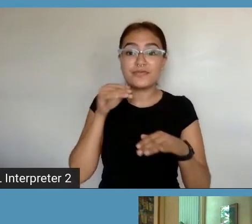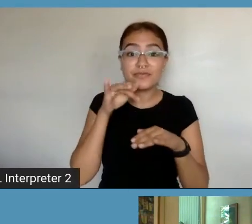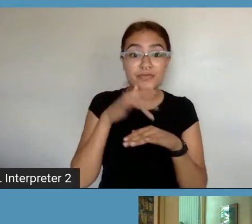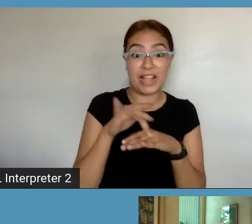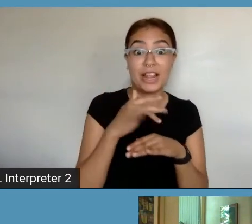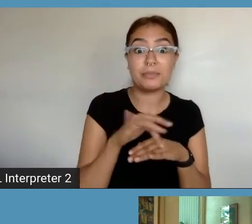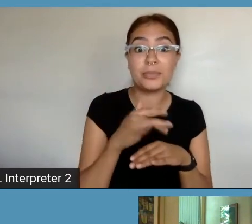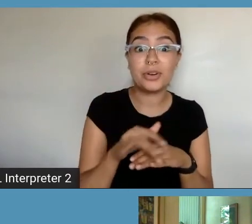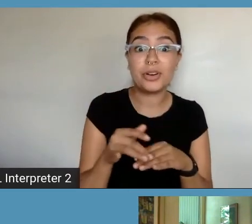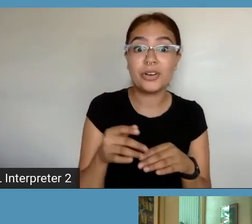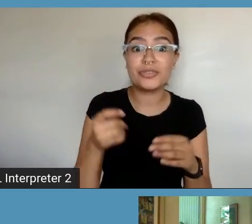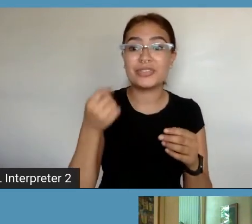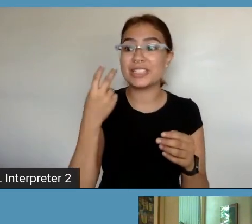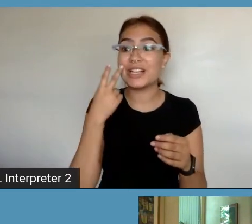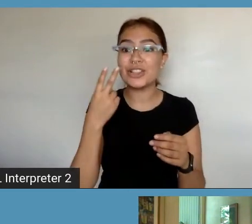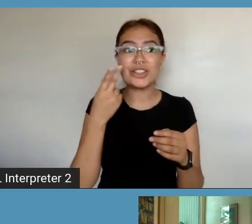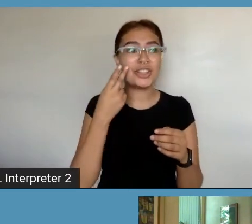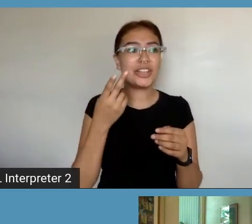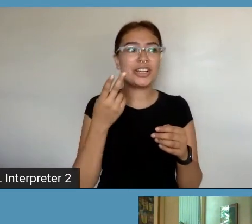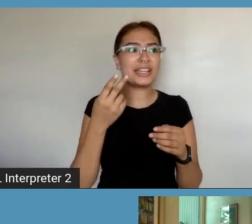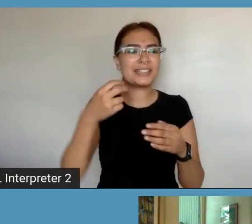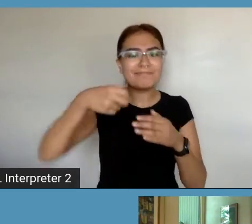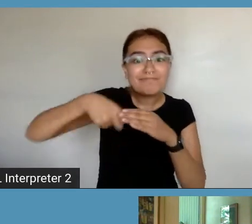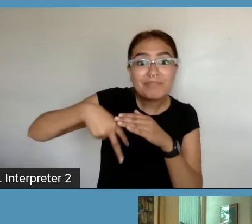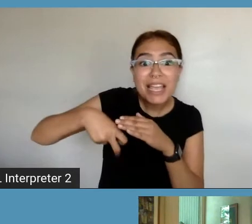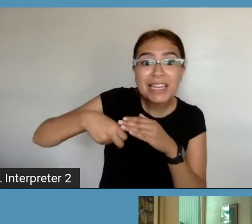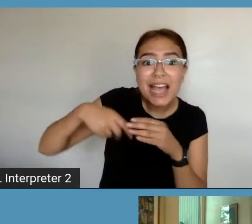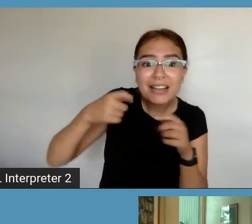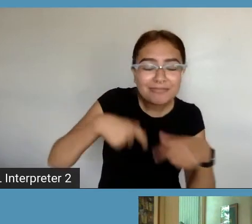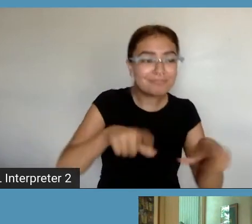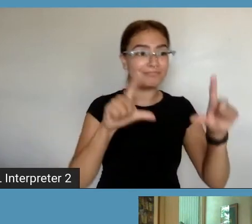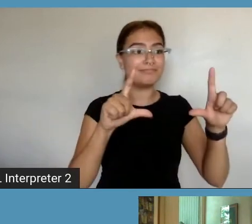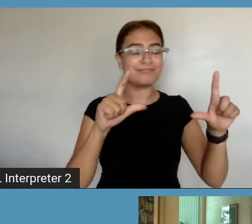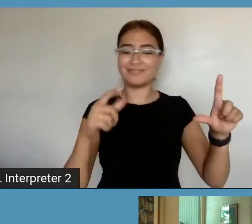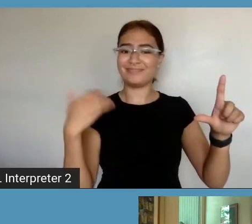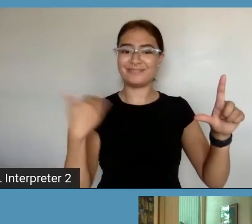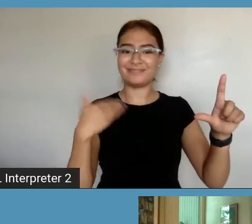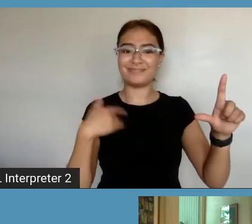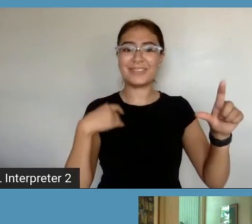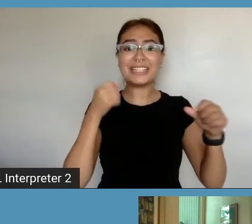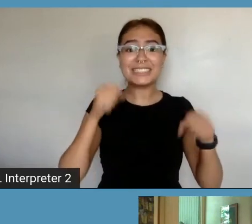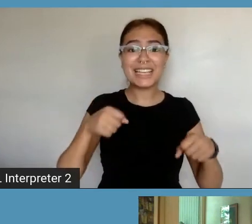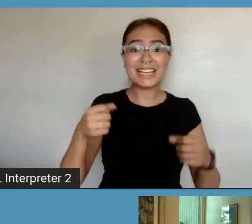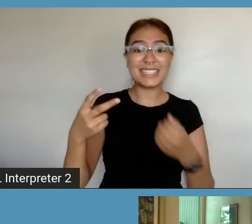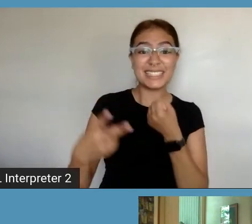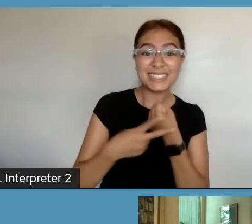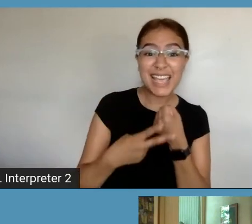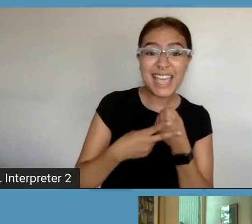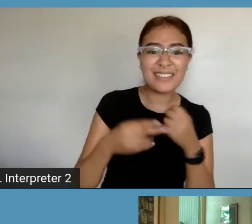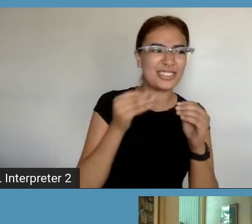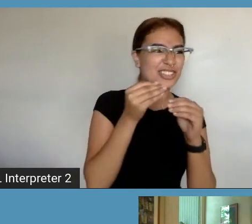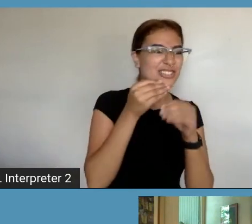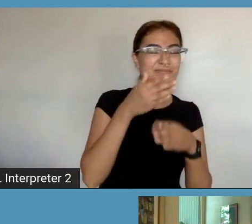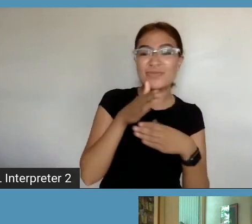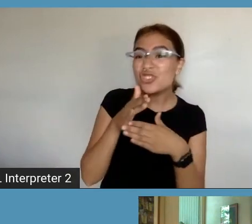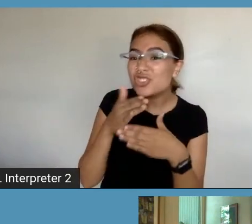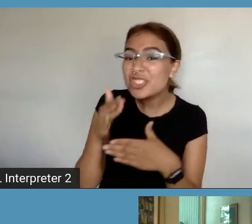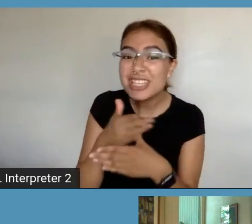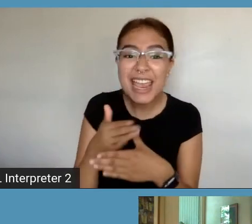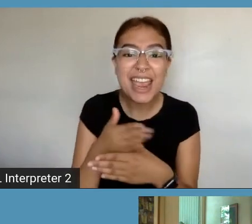look at it as many times as you like, download it, you can save it, you can share, it is amazing.